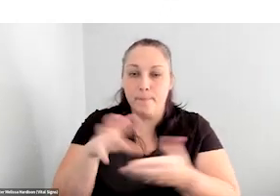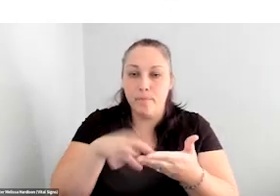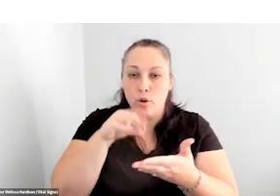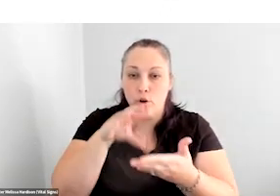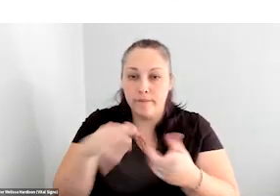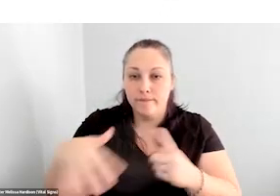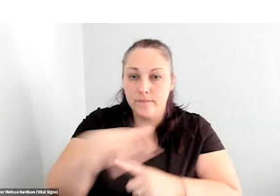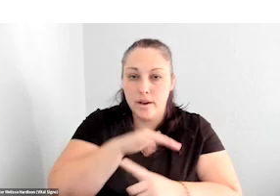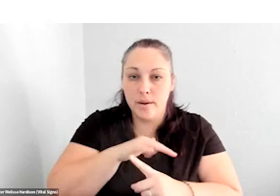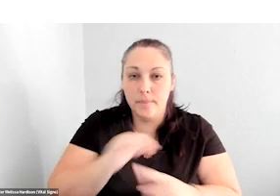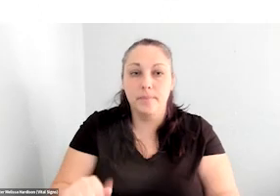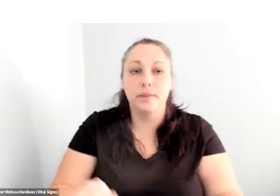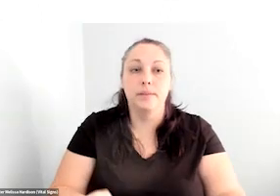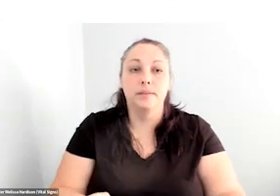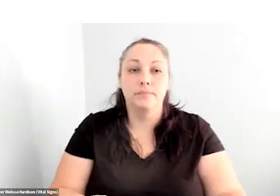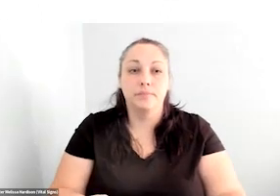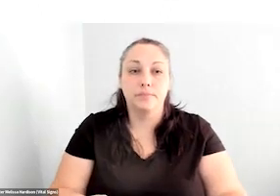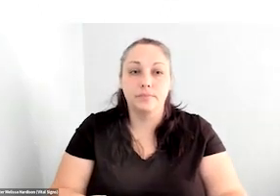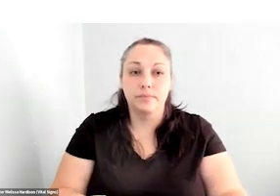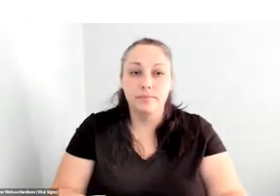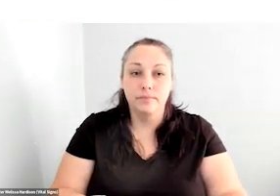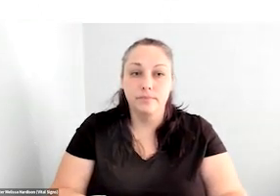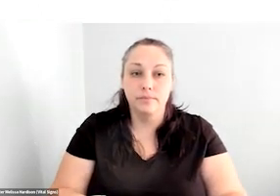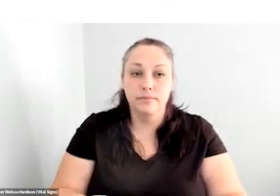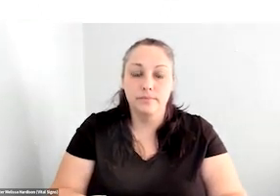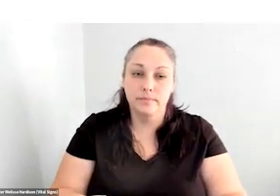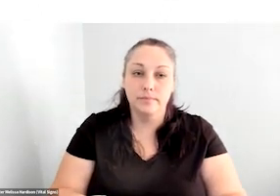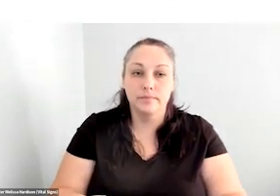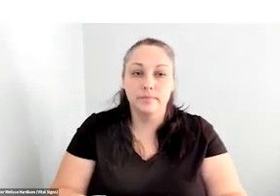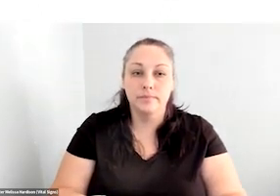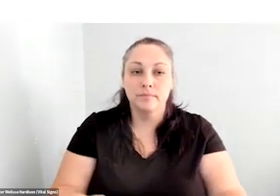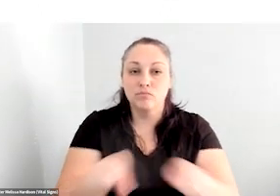of STEM learning in informal environments, and engage the public of all ages